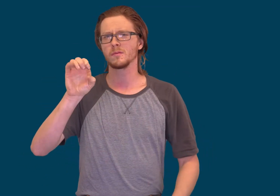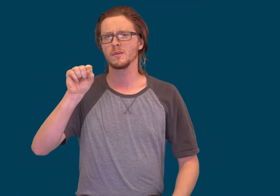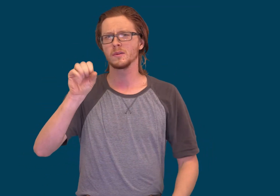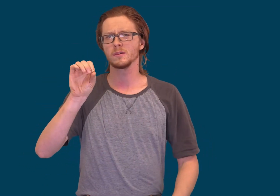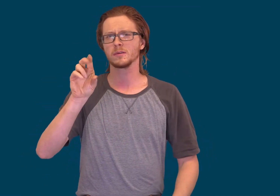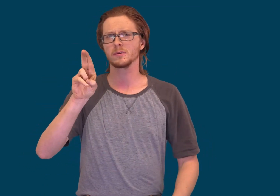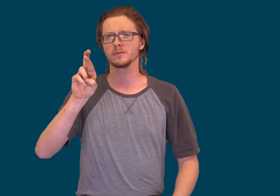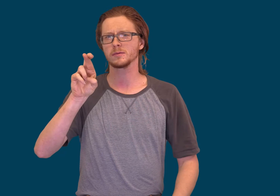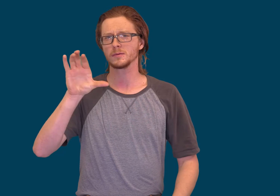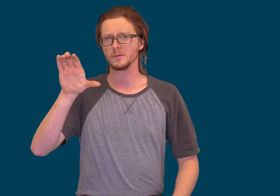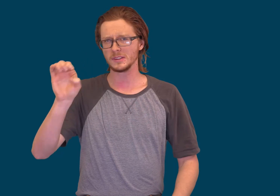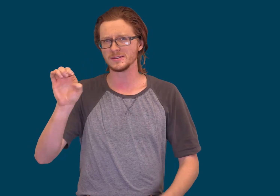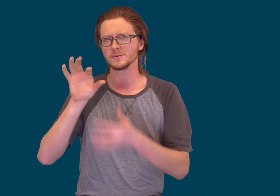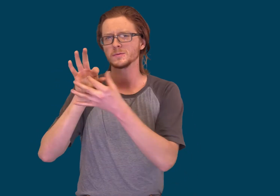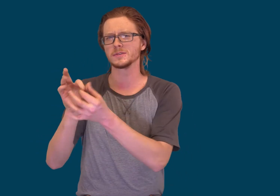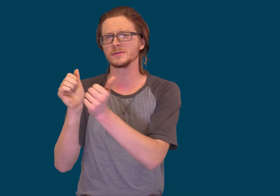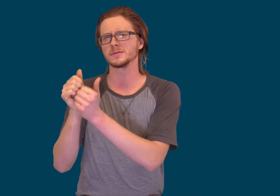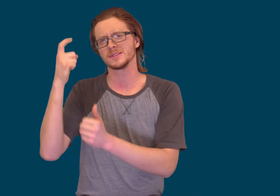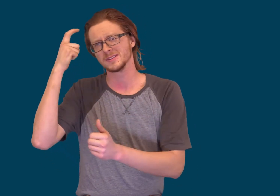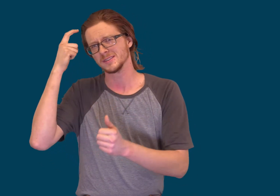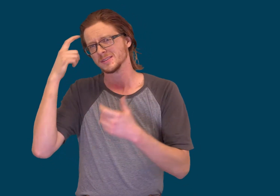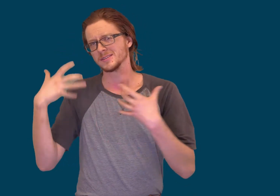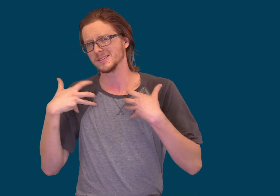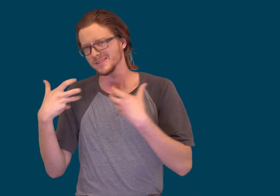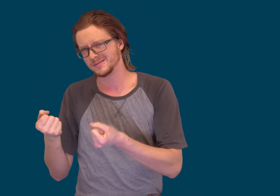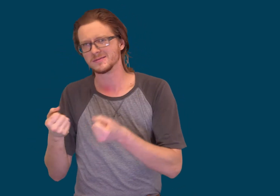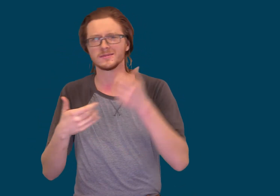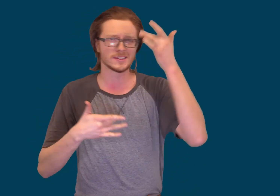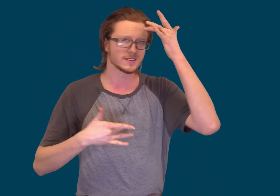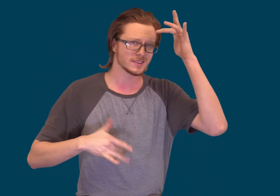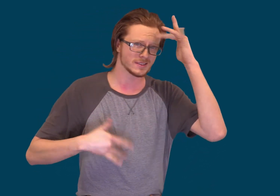for Deaf Youth across Canada.